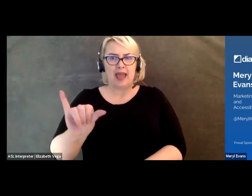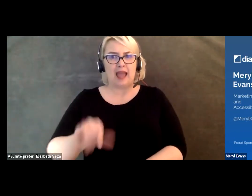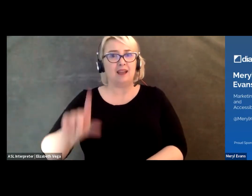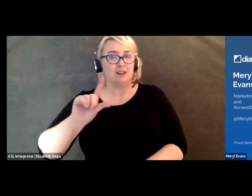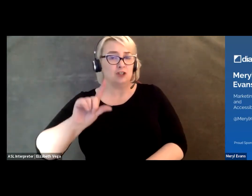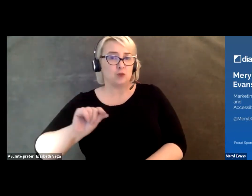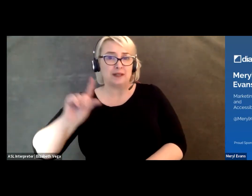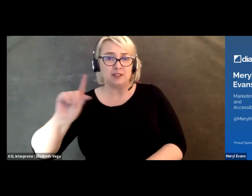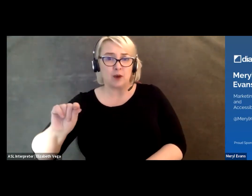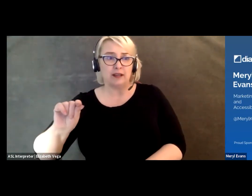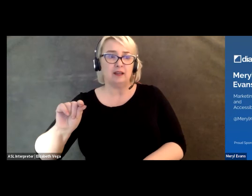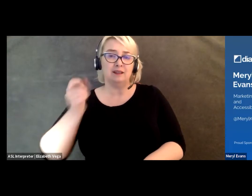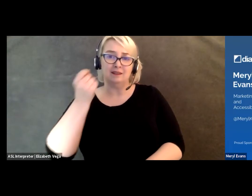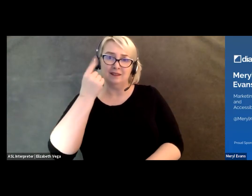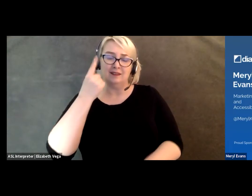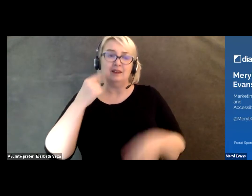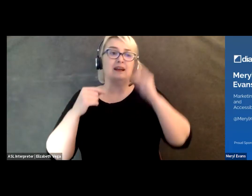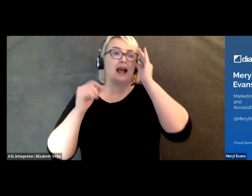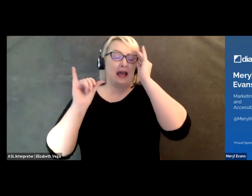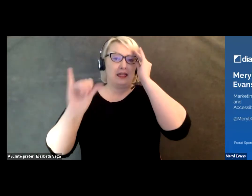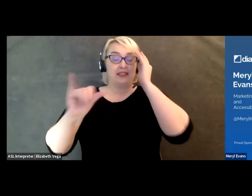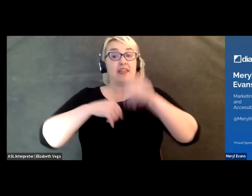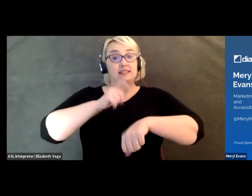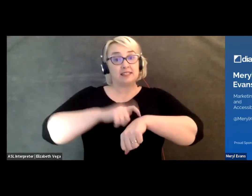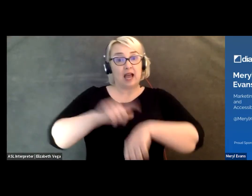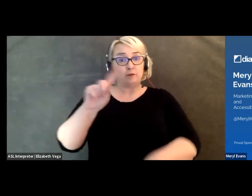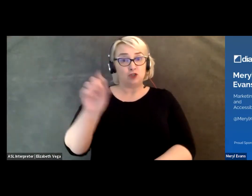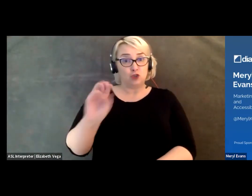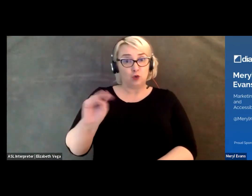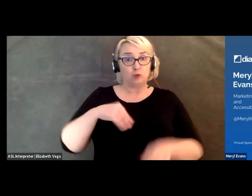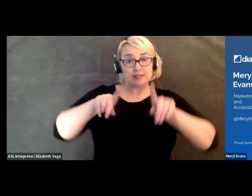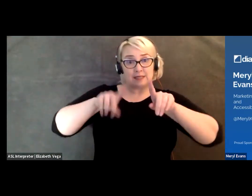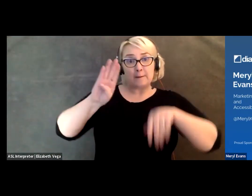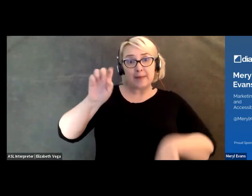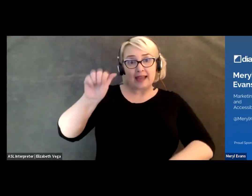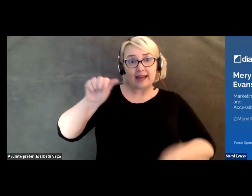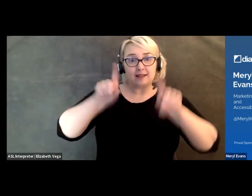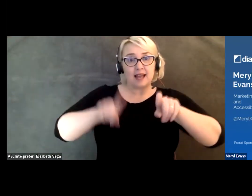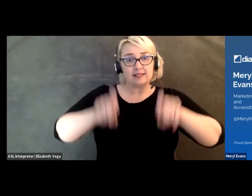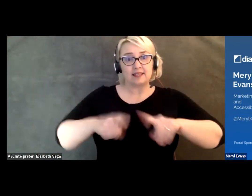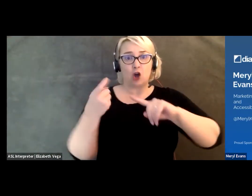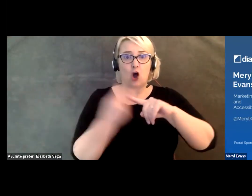During the product testing, automatic captions, but they were only available on paid accounts.